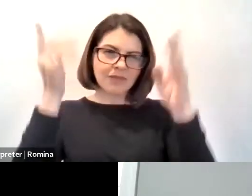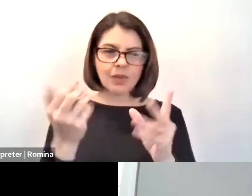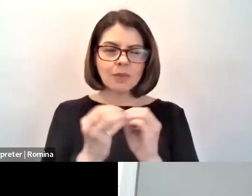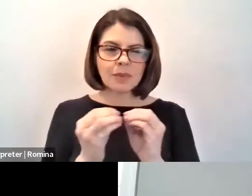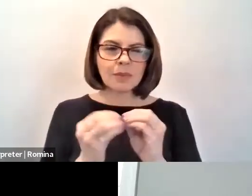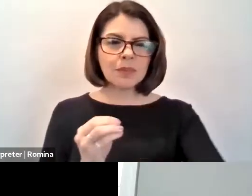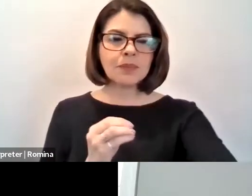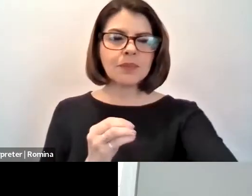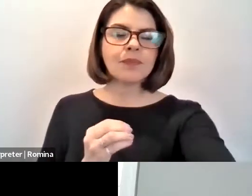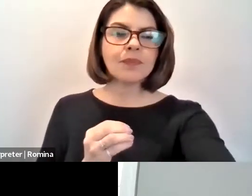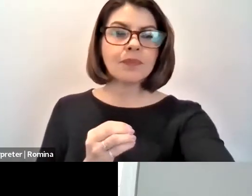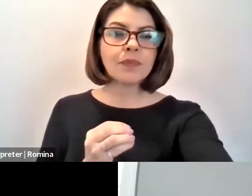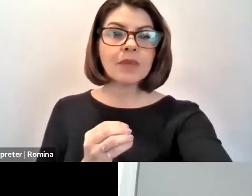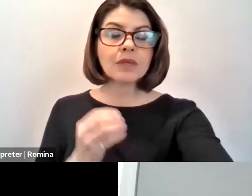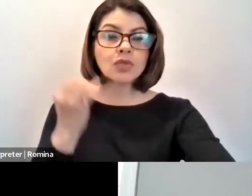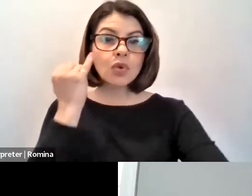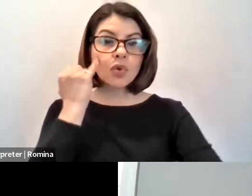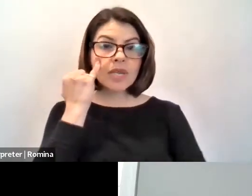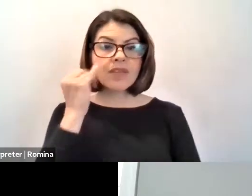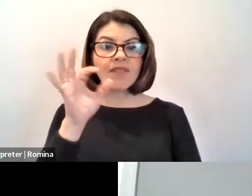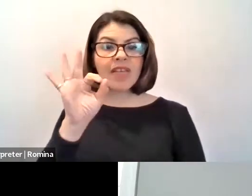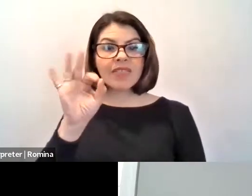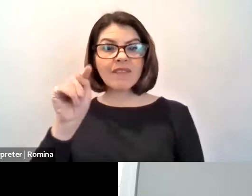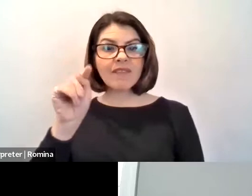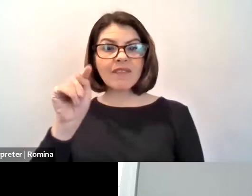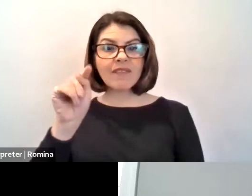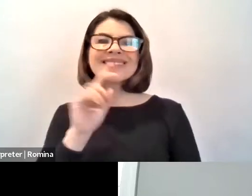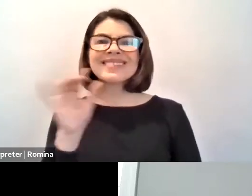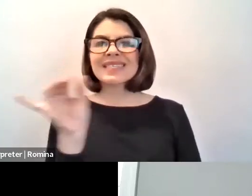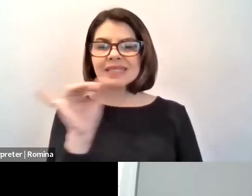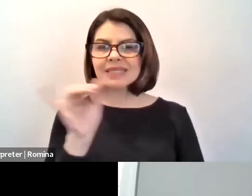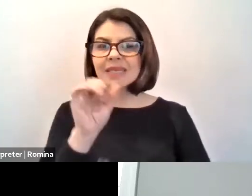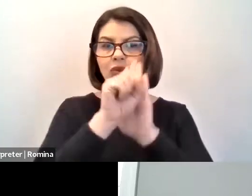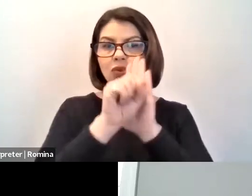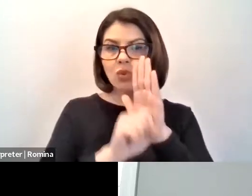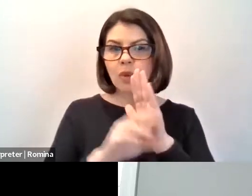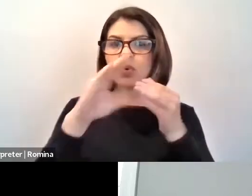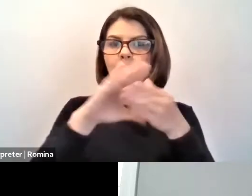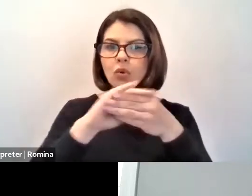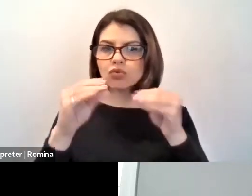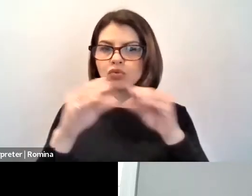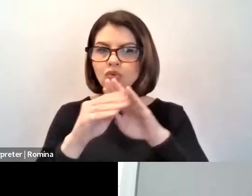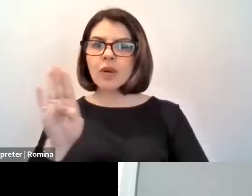So as long as the footage is from the same script or storyboard that you're shooting on that day,